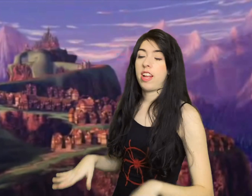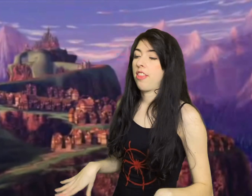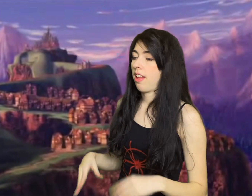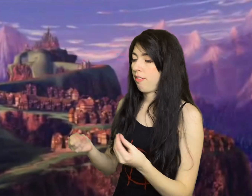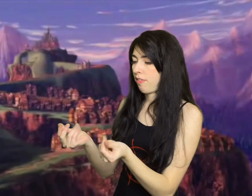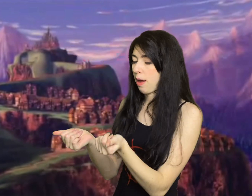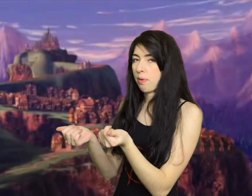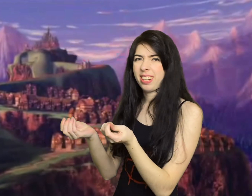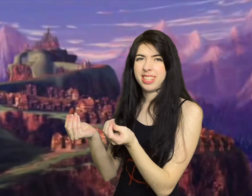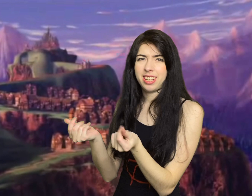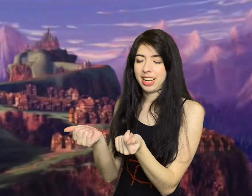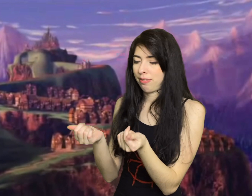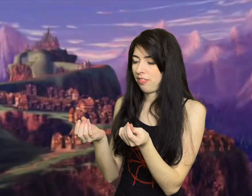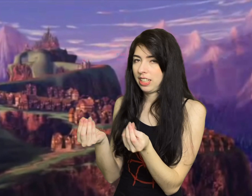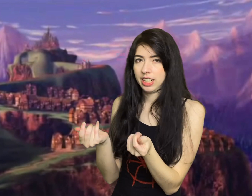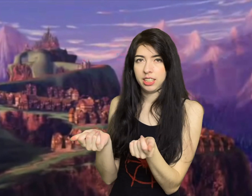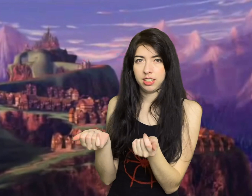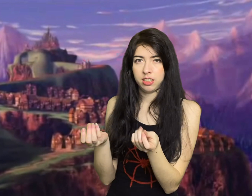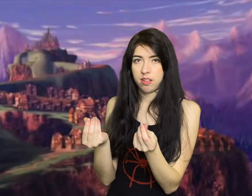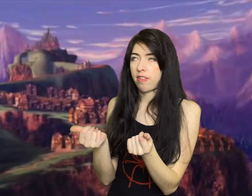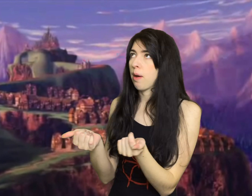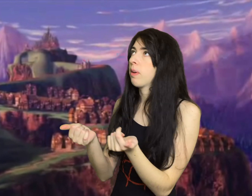and then FABRIC i did like feeling the fabric